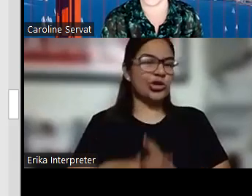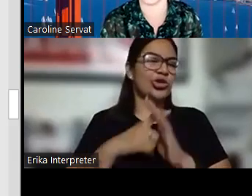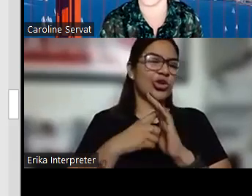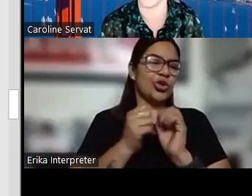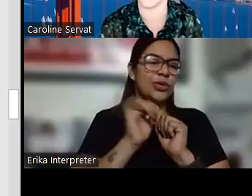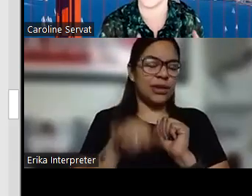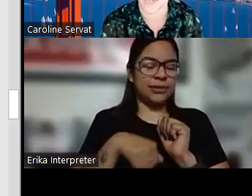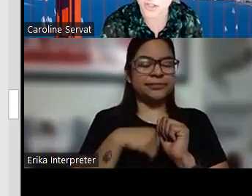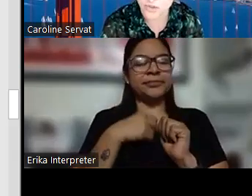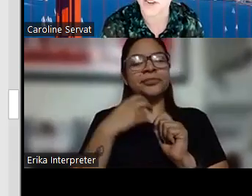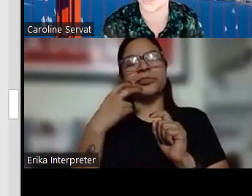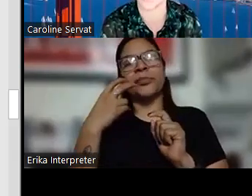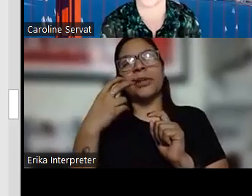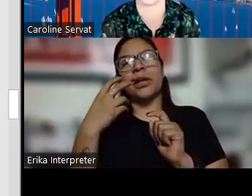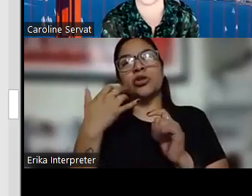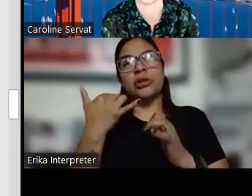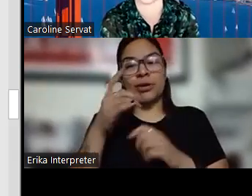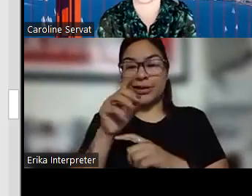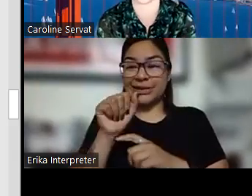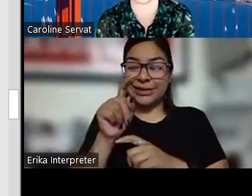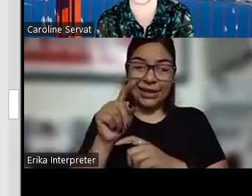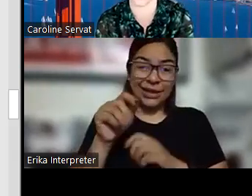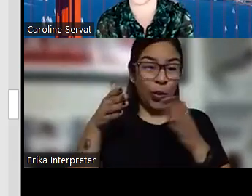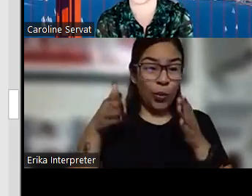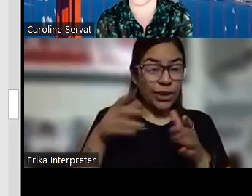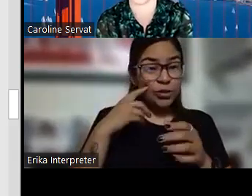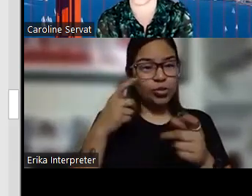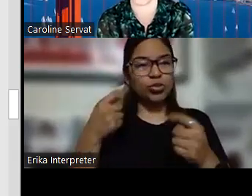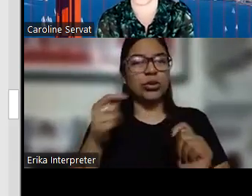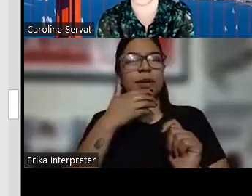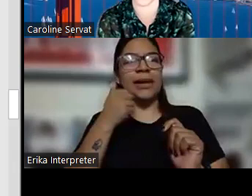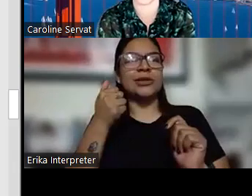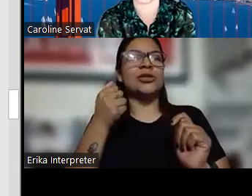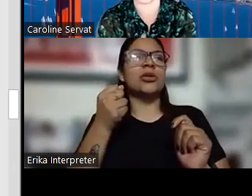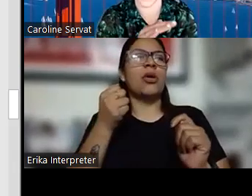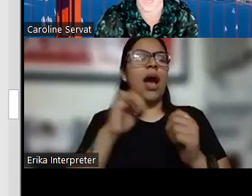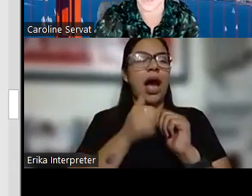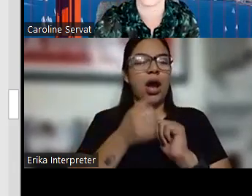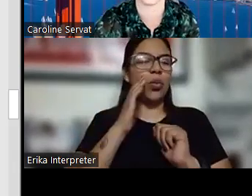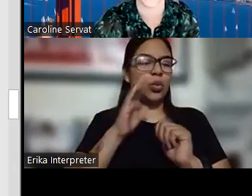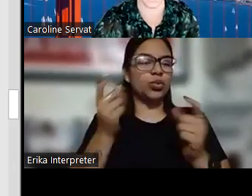uh a a data strategy that can ultimately monitor performance quality and outcomes and that can and